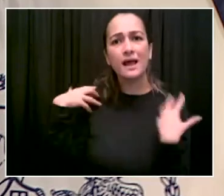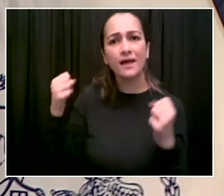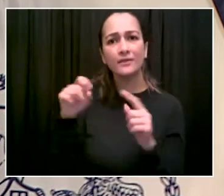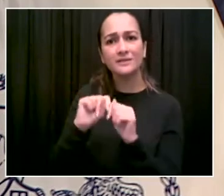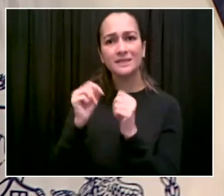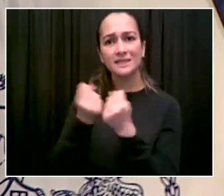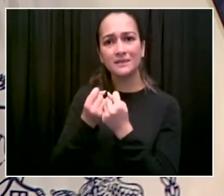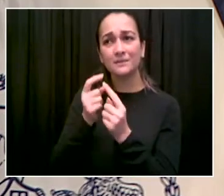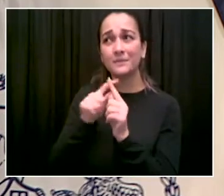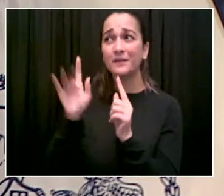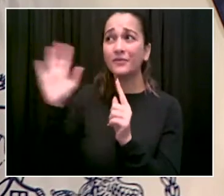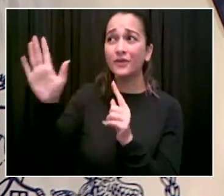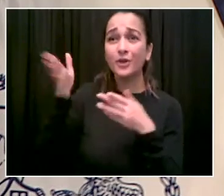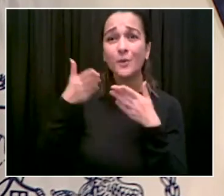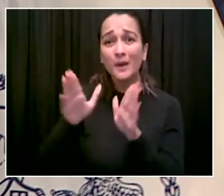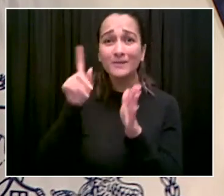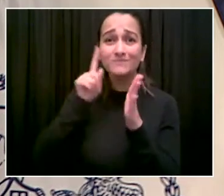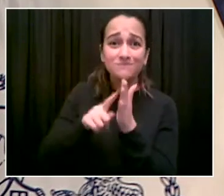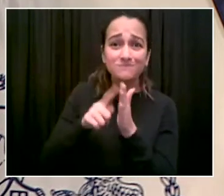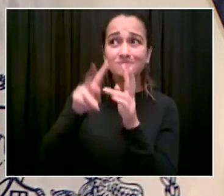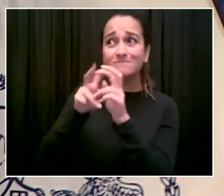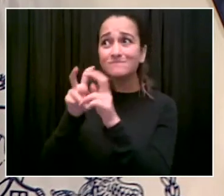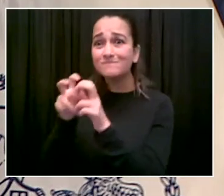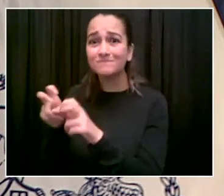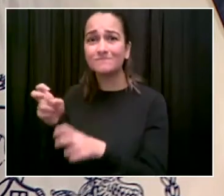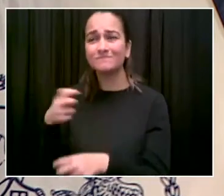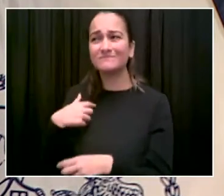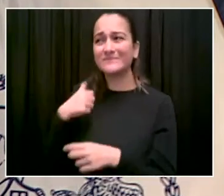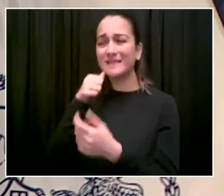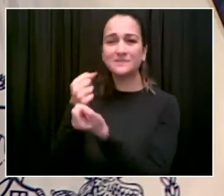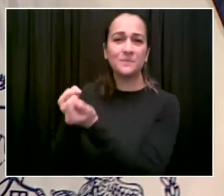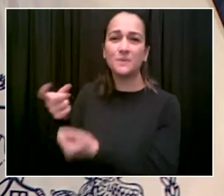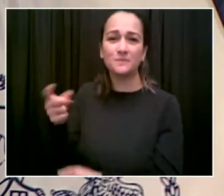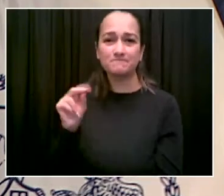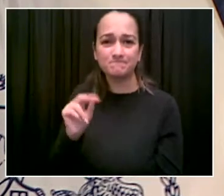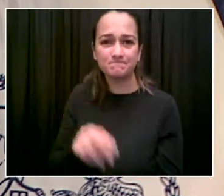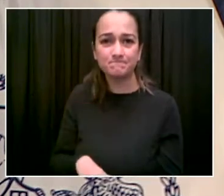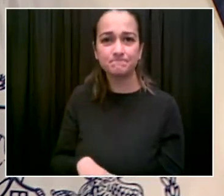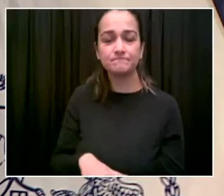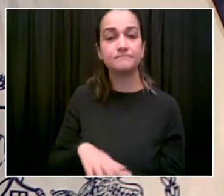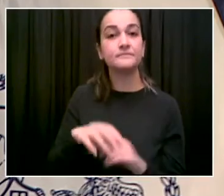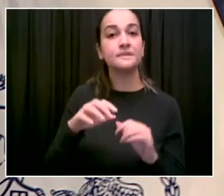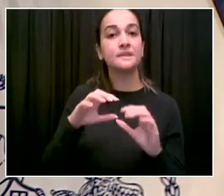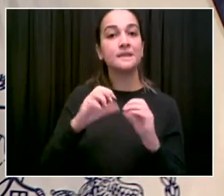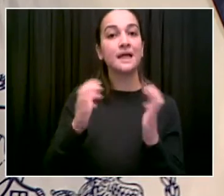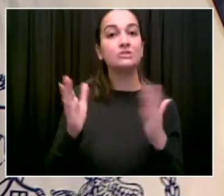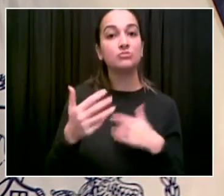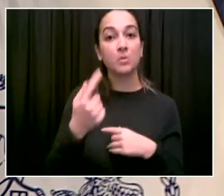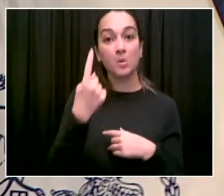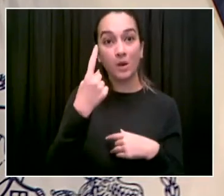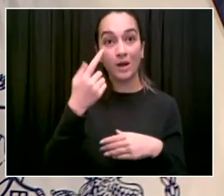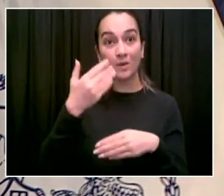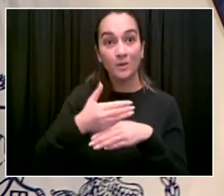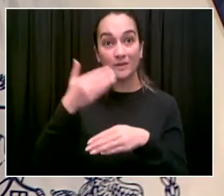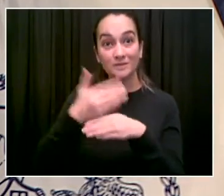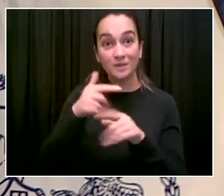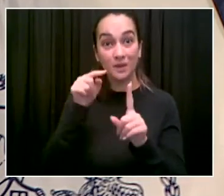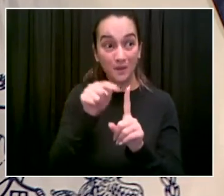MADE VERY CLEAR. WE HAVE AIR FILTERS AND WHEN WE NEED TO USE MORE THAN ONE